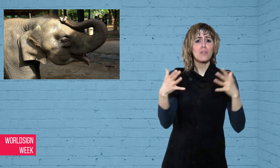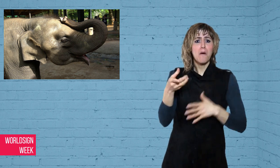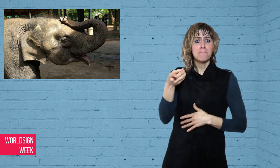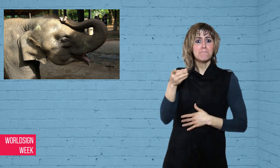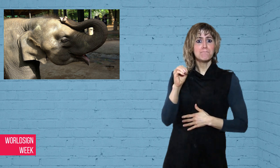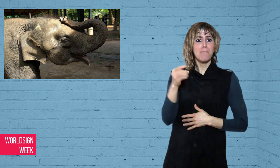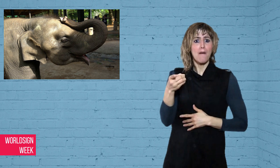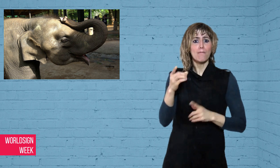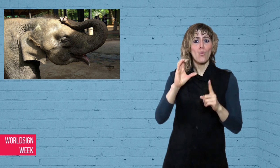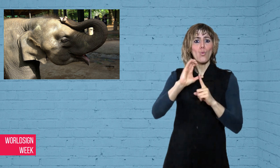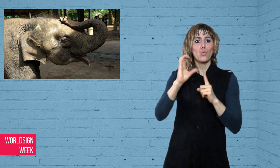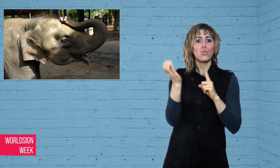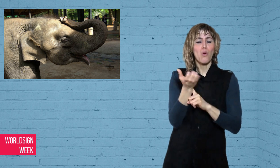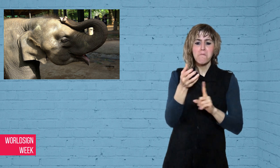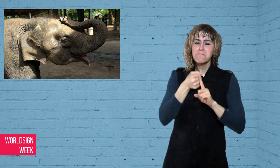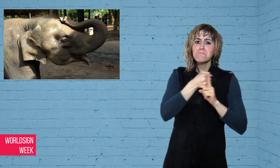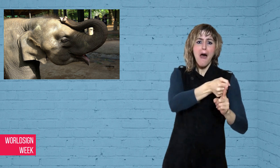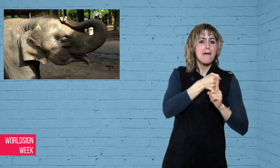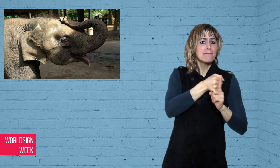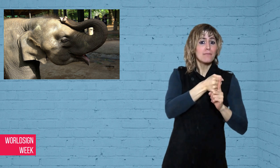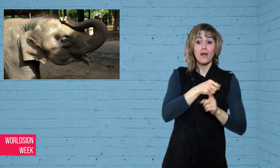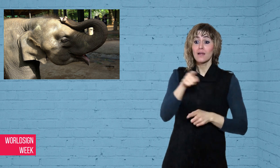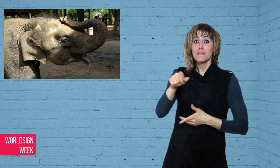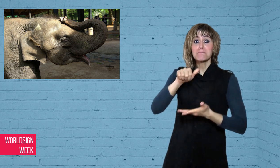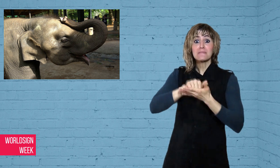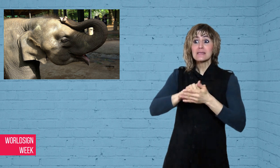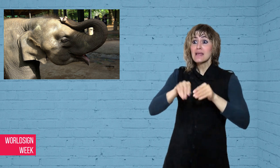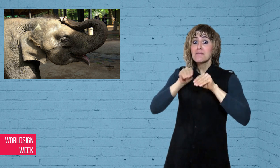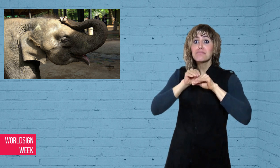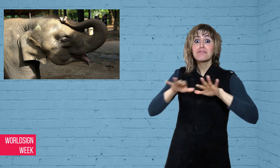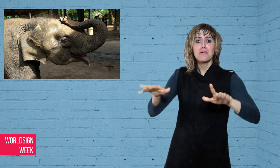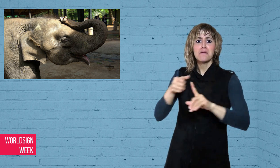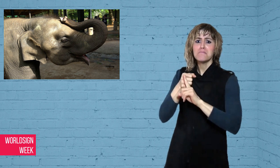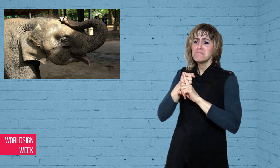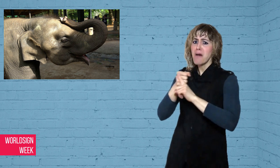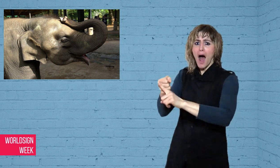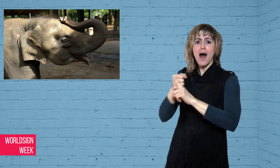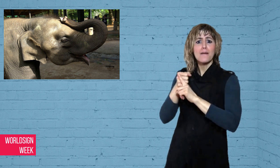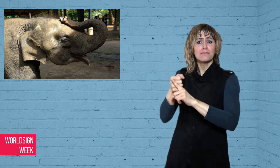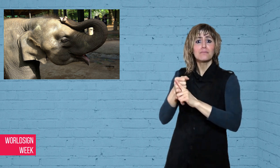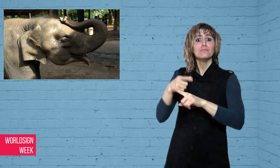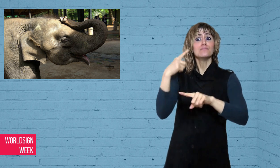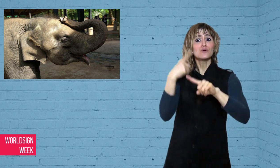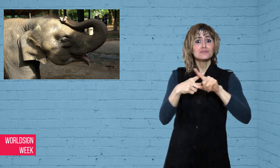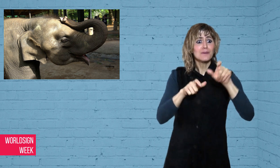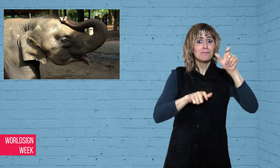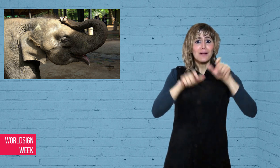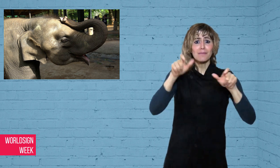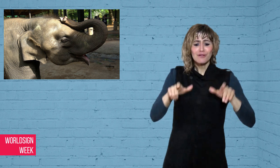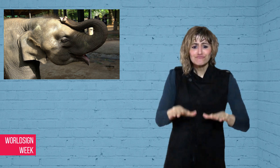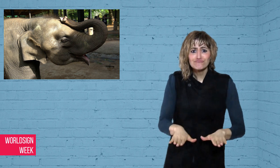generations who grew up with it.